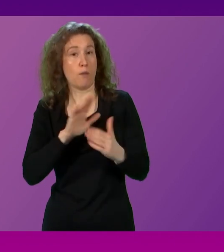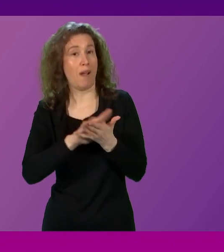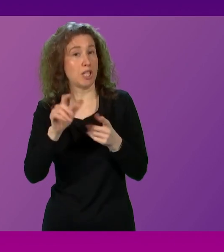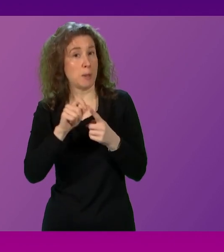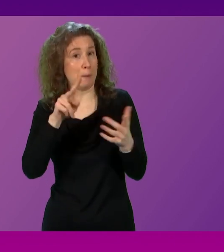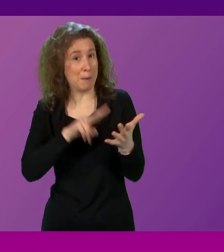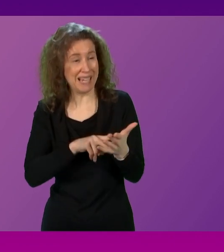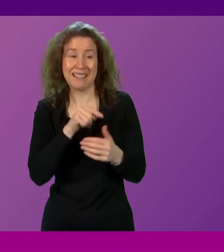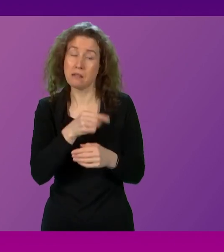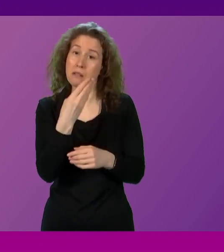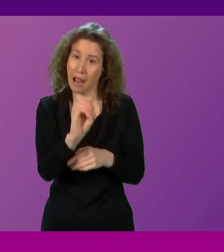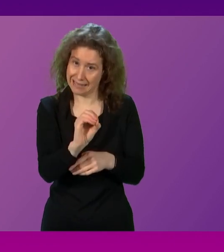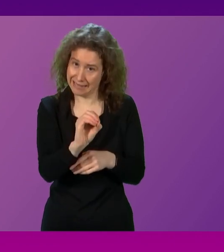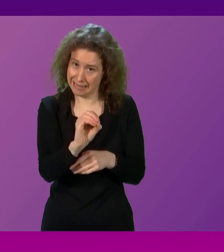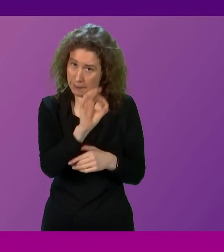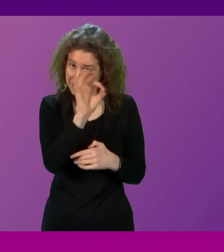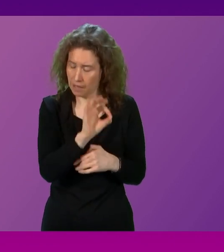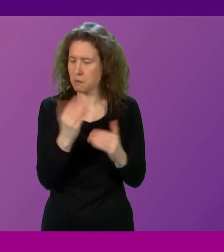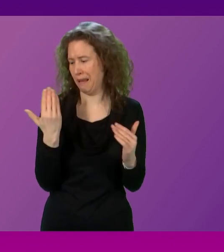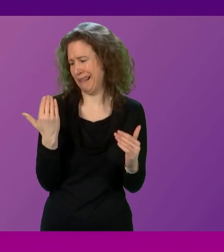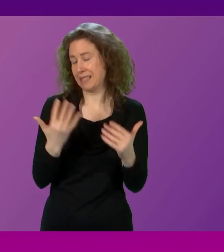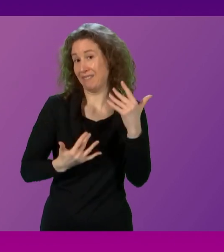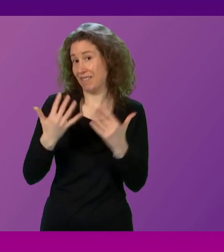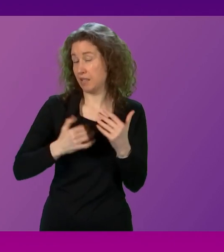is 90 per cent, but the latest figures for Scotland, which are for last year,